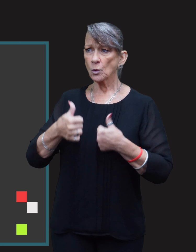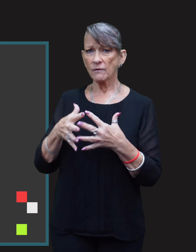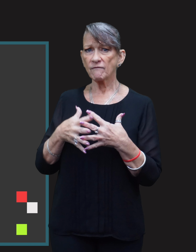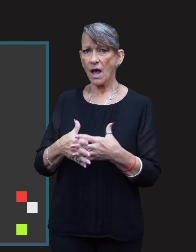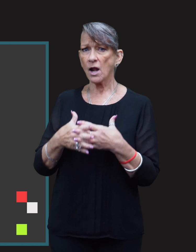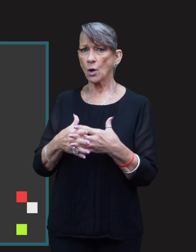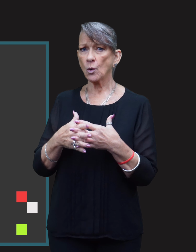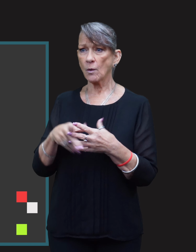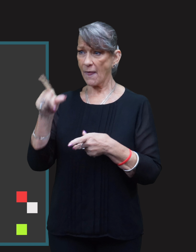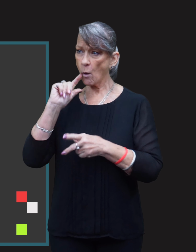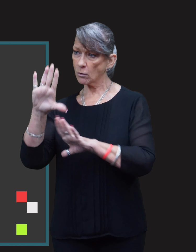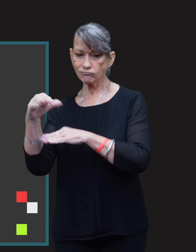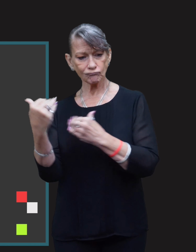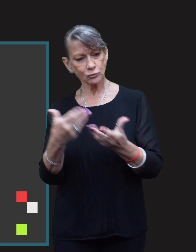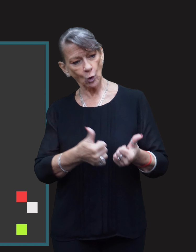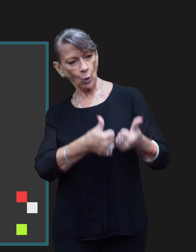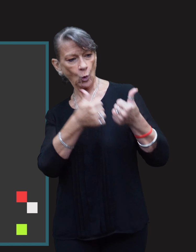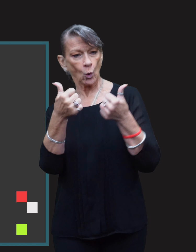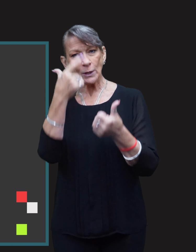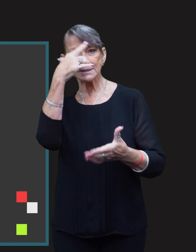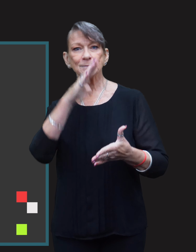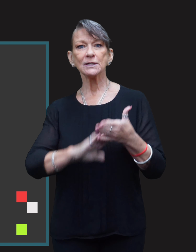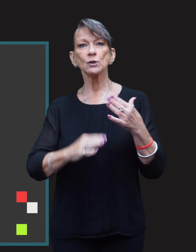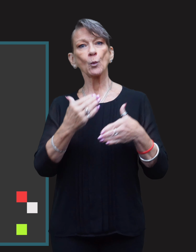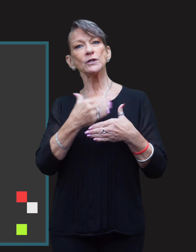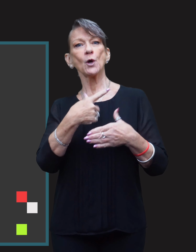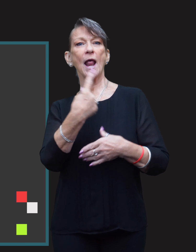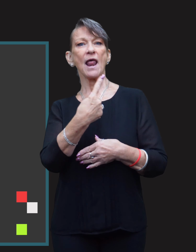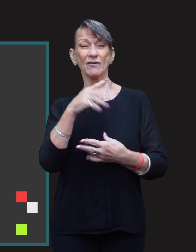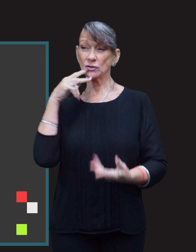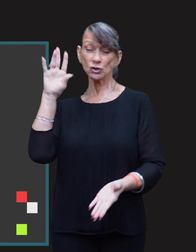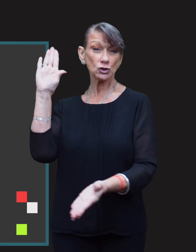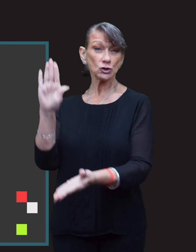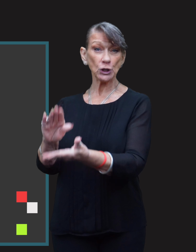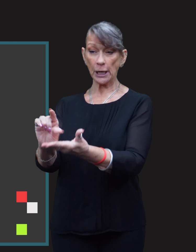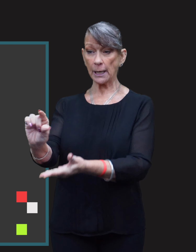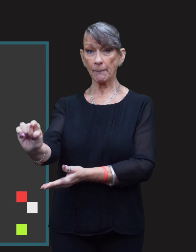deliver a great Windows 11 experience for a fraction of the cost of a new computer.